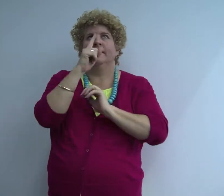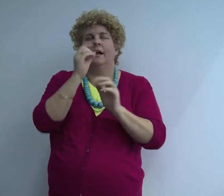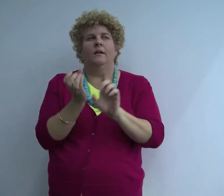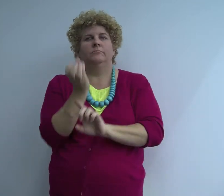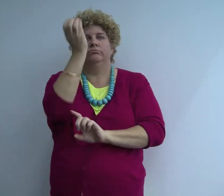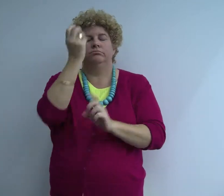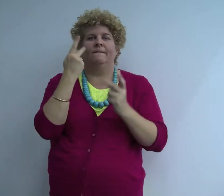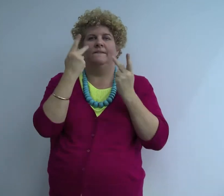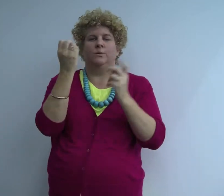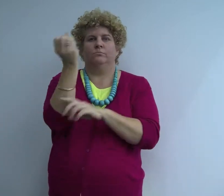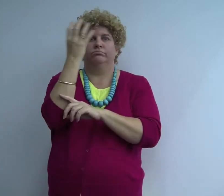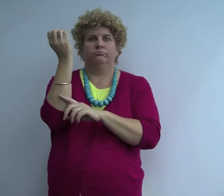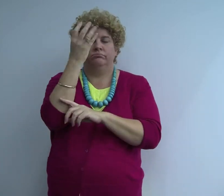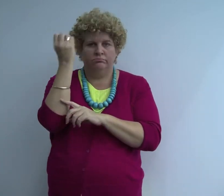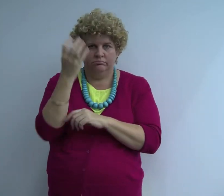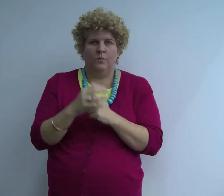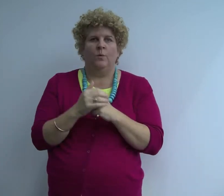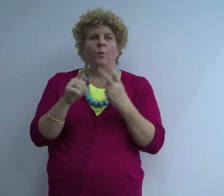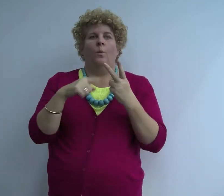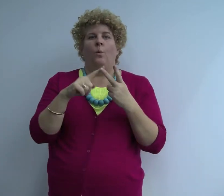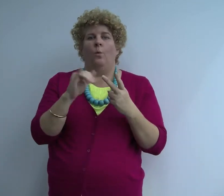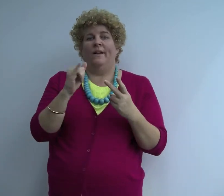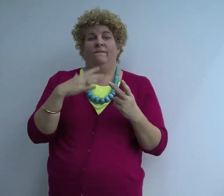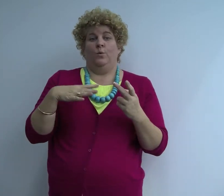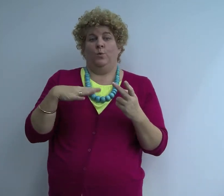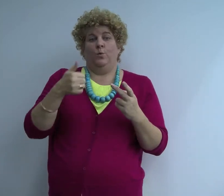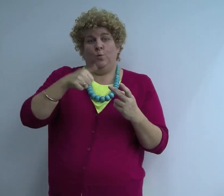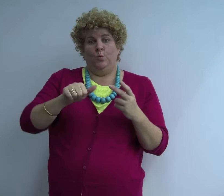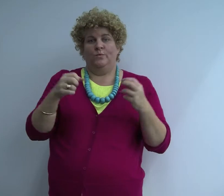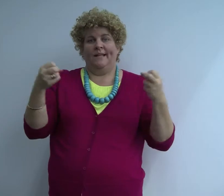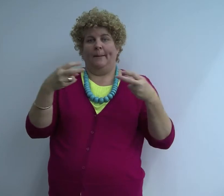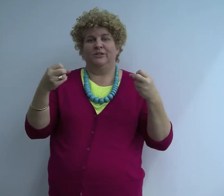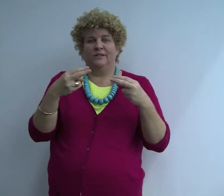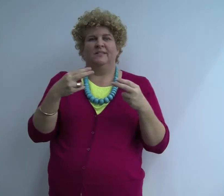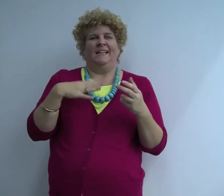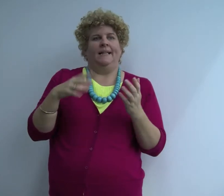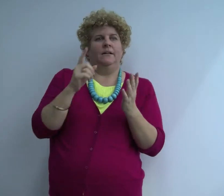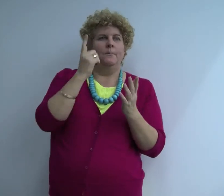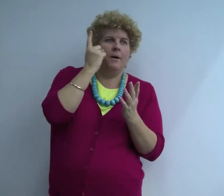or, if you use captioning, you may also need a mobile phone or a tablet.